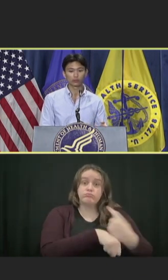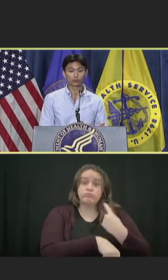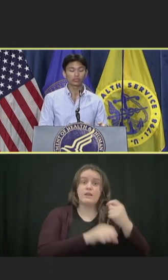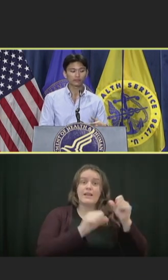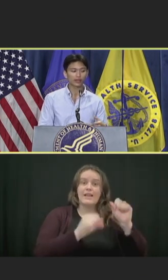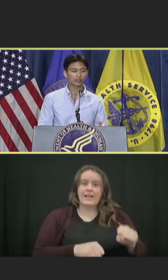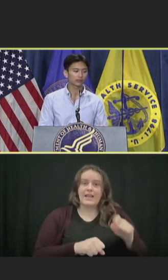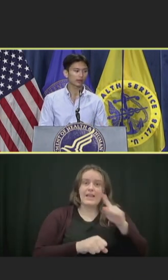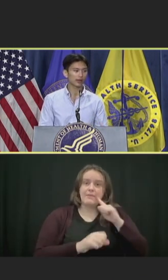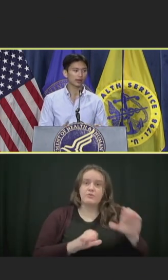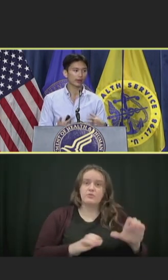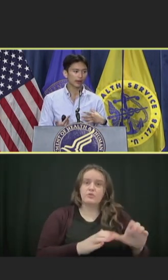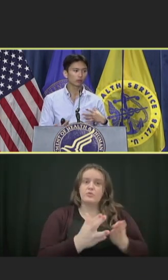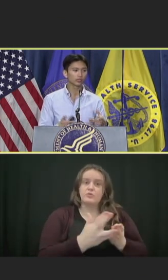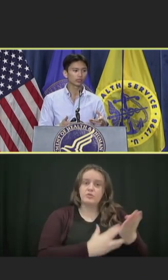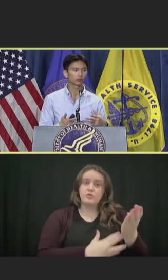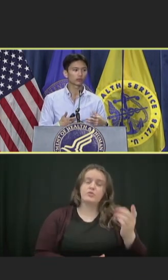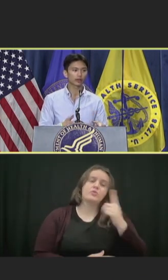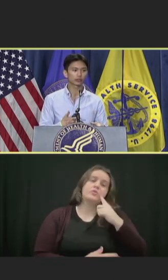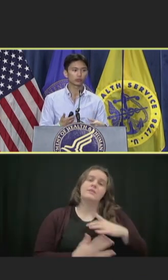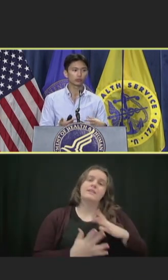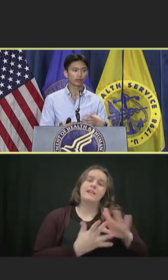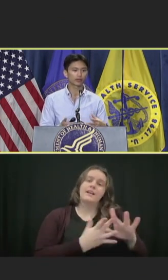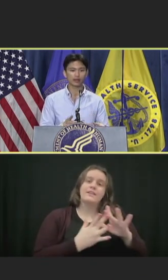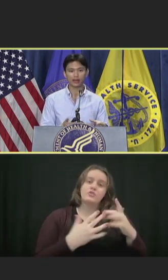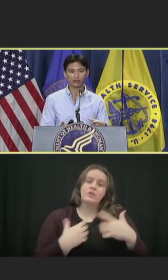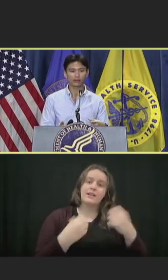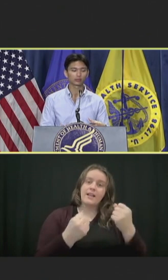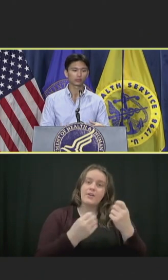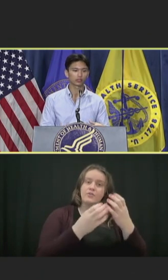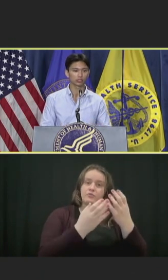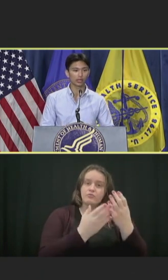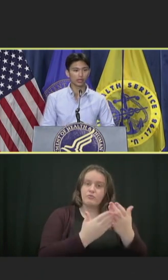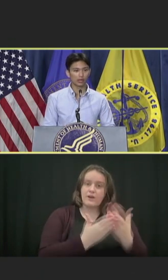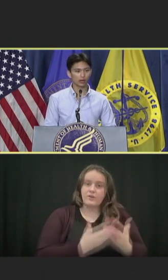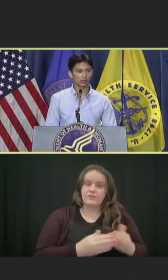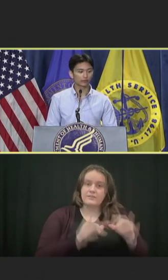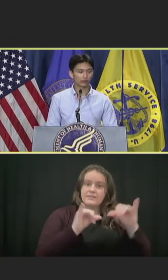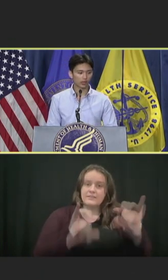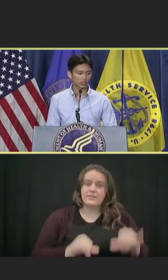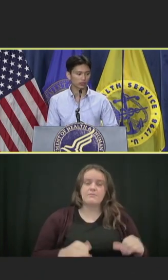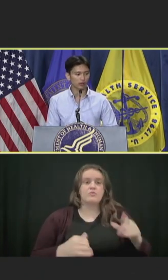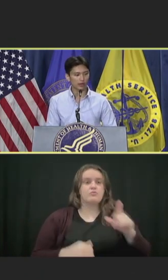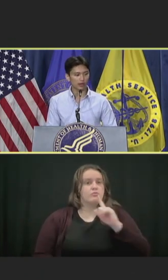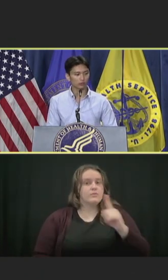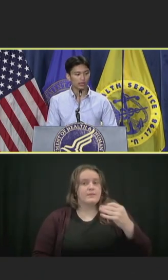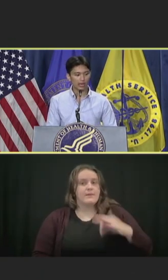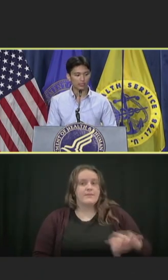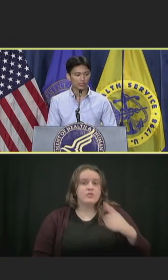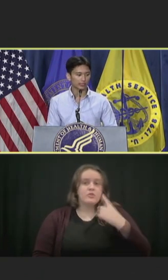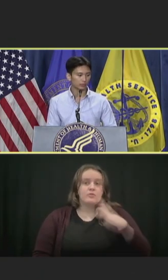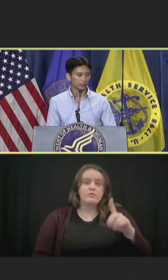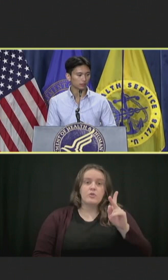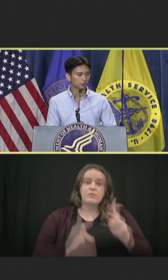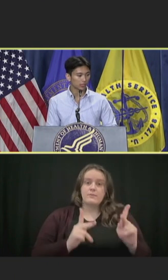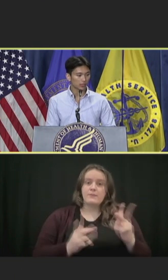really effective at helping providers who might not have as much information about hepatitis B.